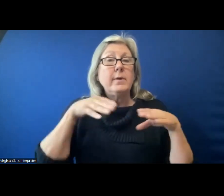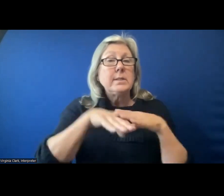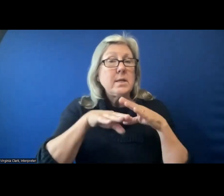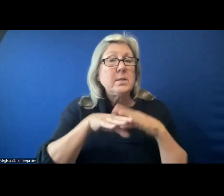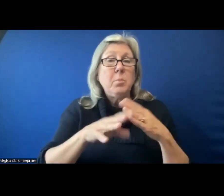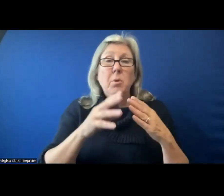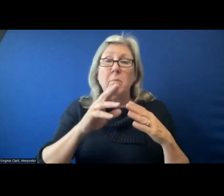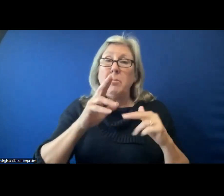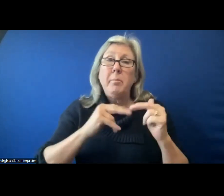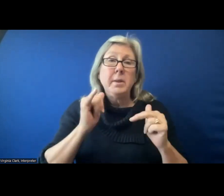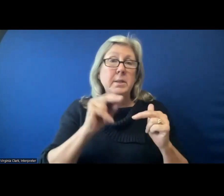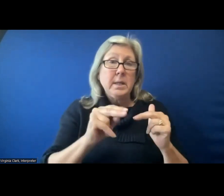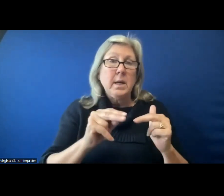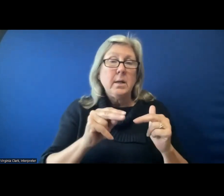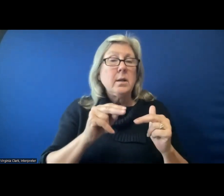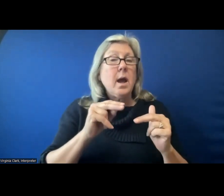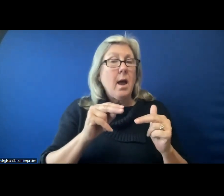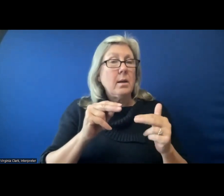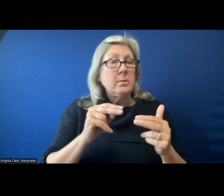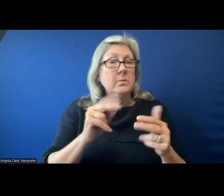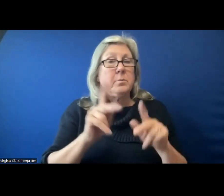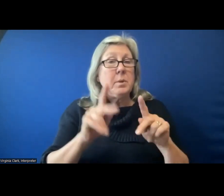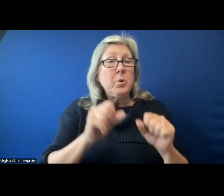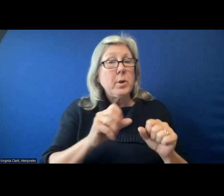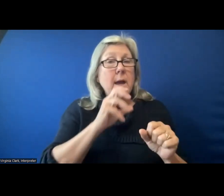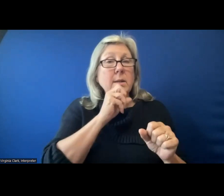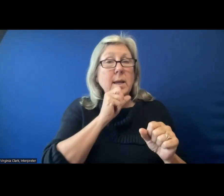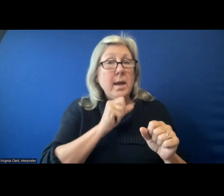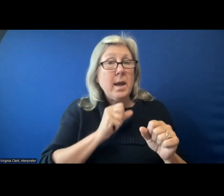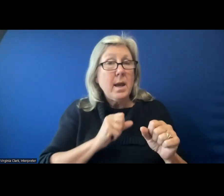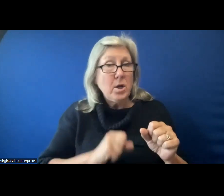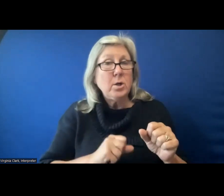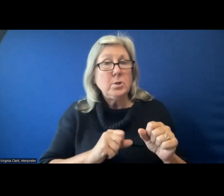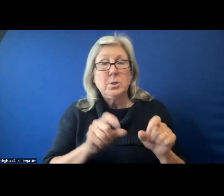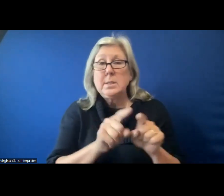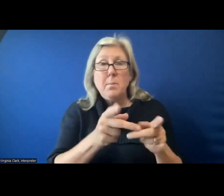the ability for people to age in place. What makes this supportive housing is that